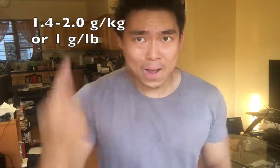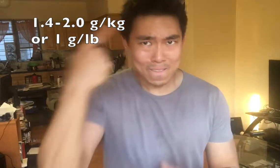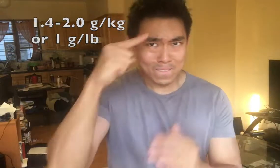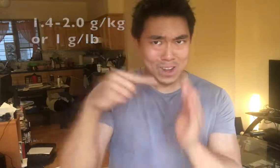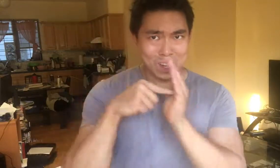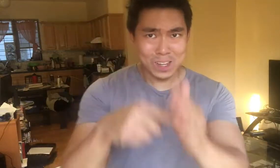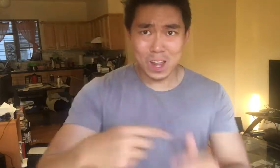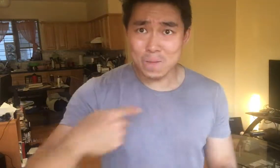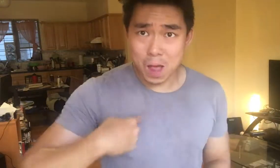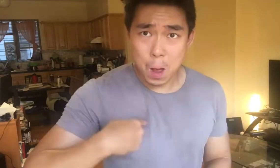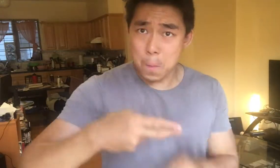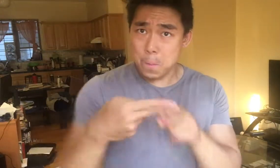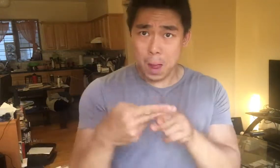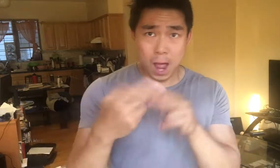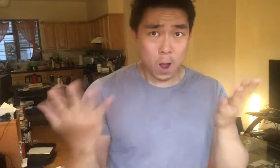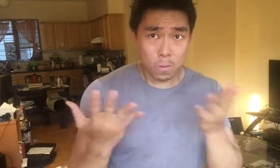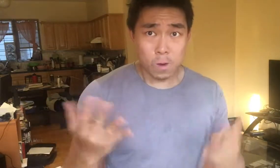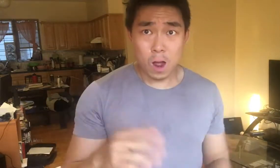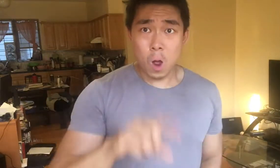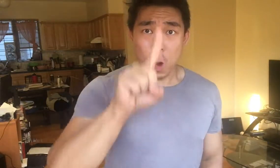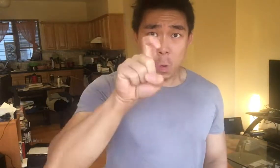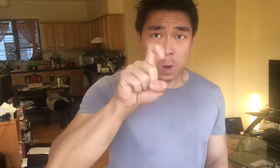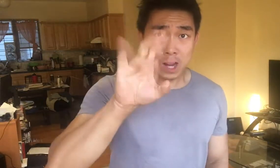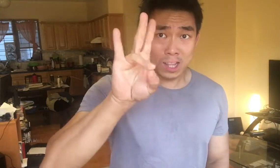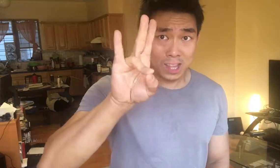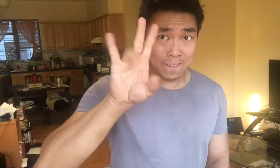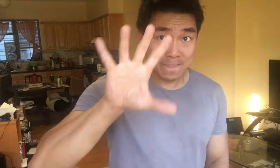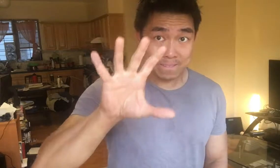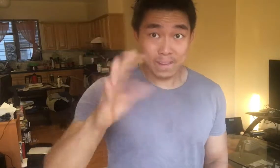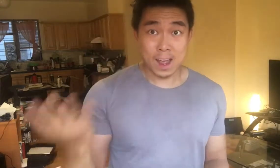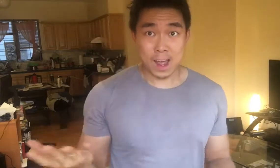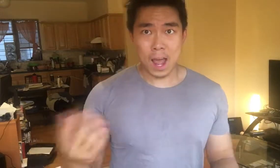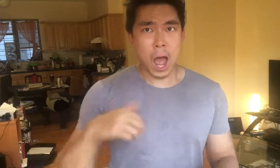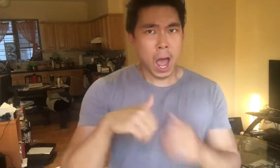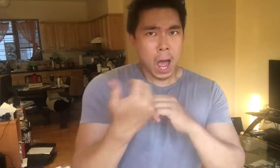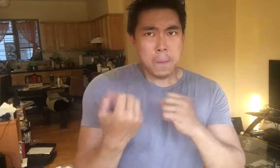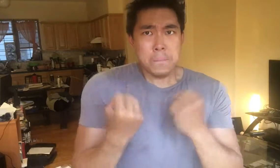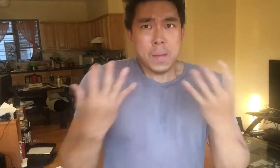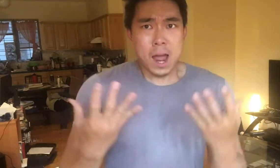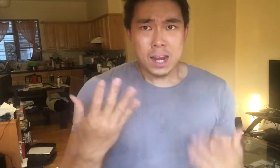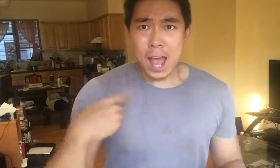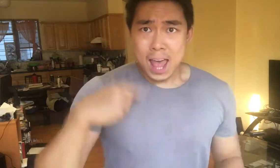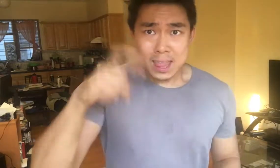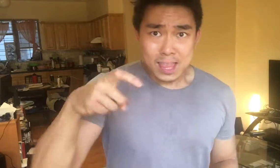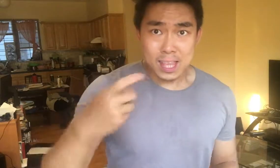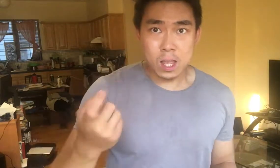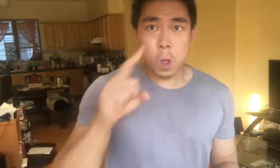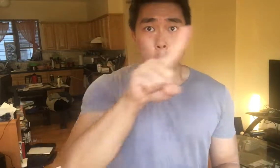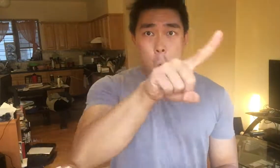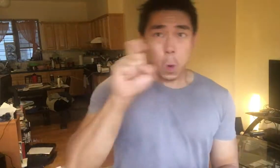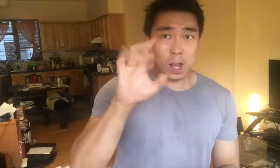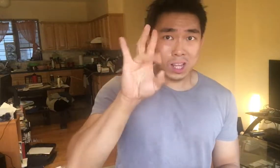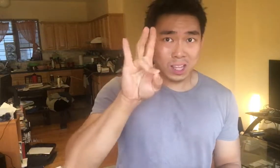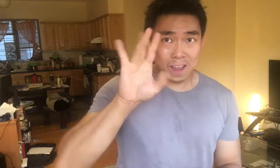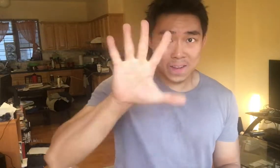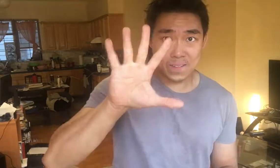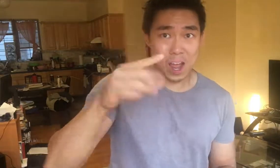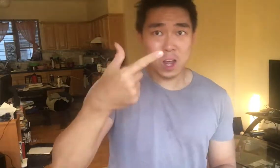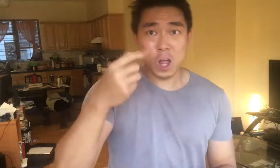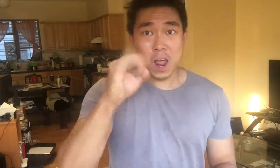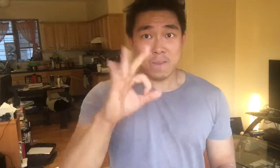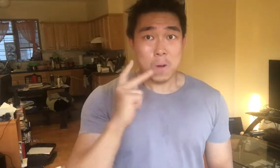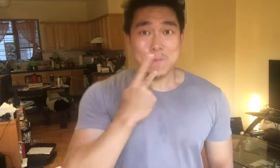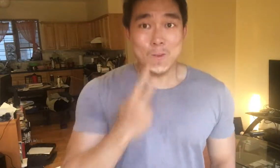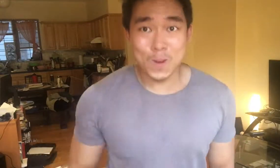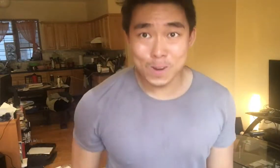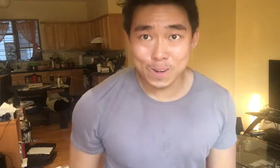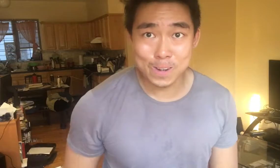For example, I weigh 175 lbs. I would need to consume around 175 g/lb for optimal.